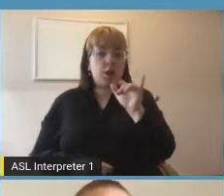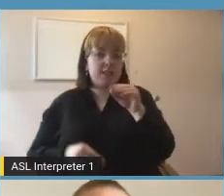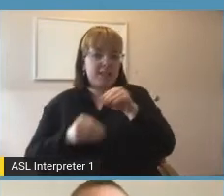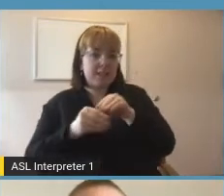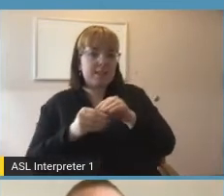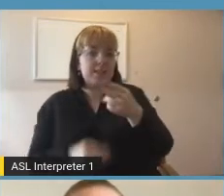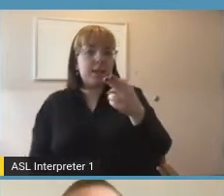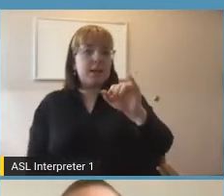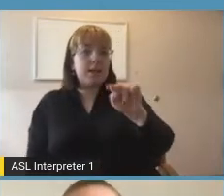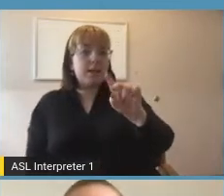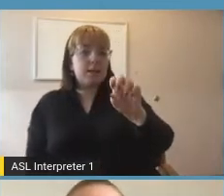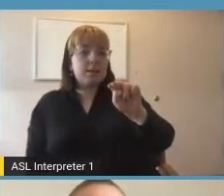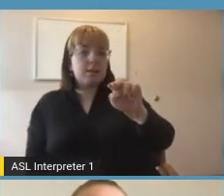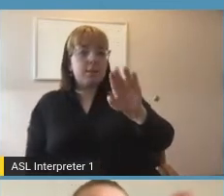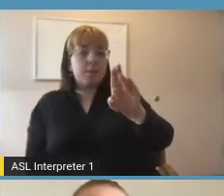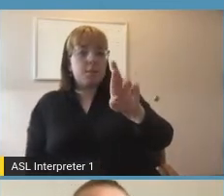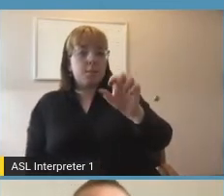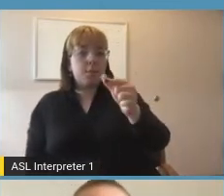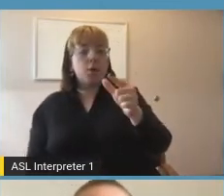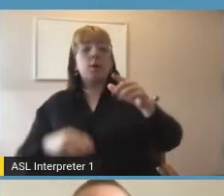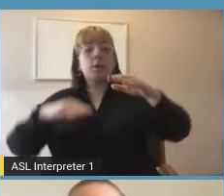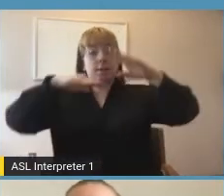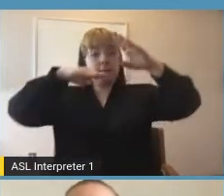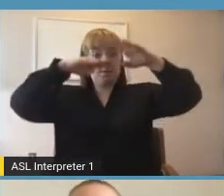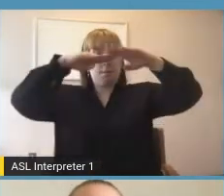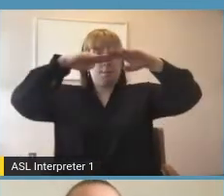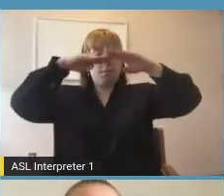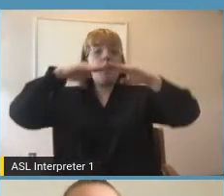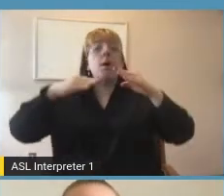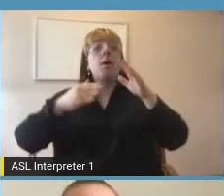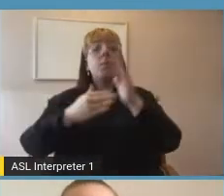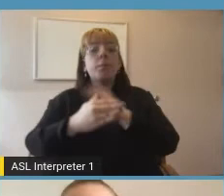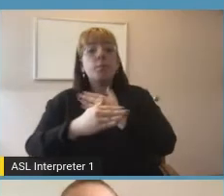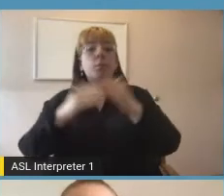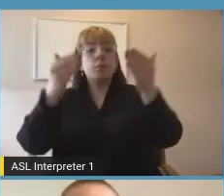You can see I have my music at the top, I have the script for Alyssa as the narrator,